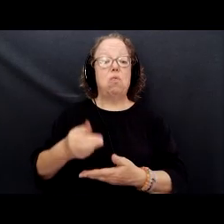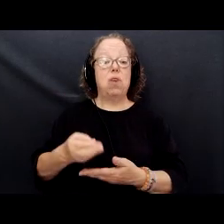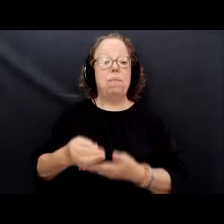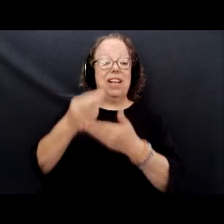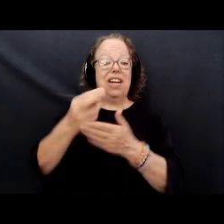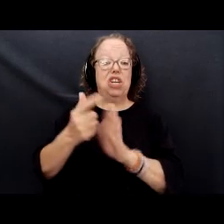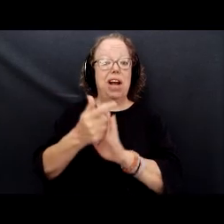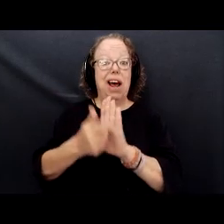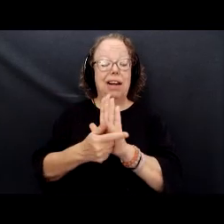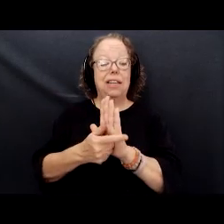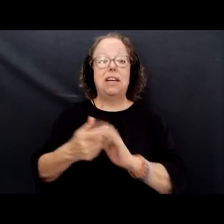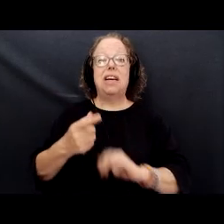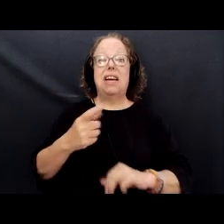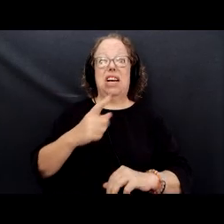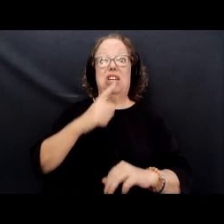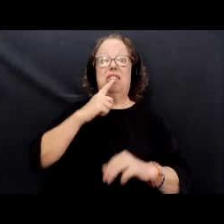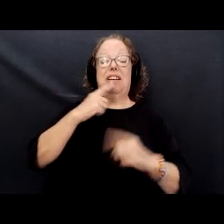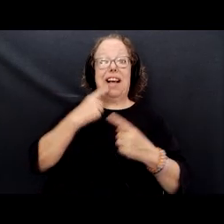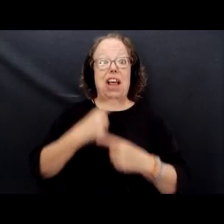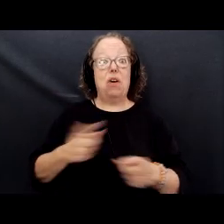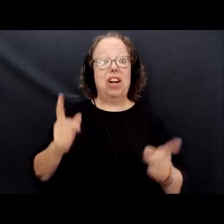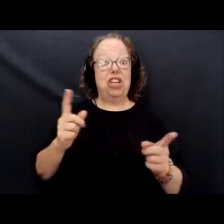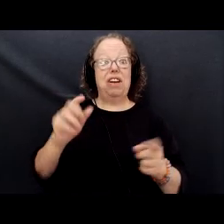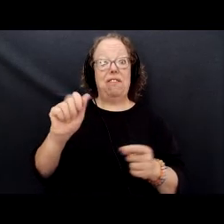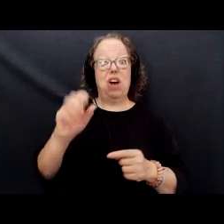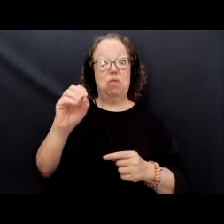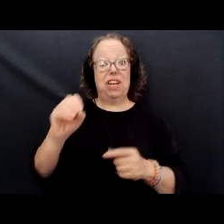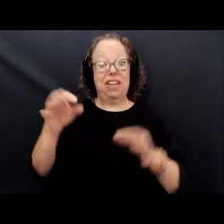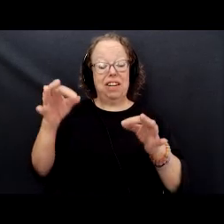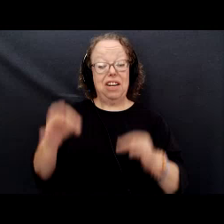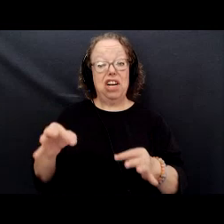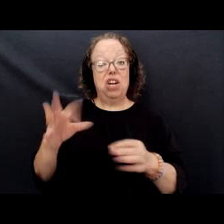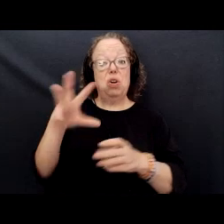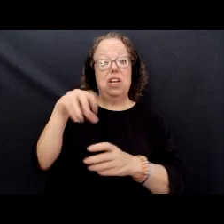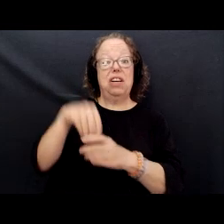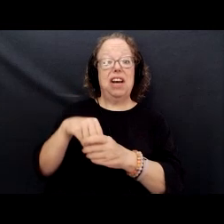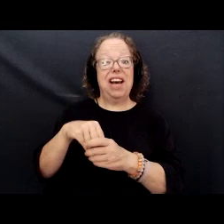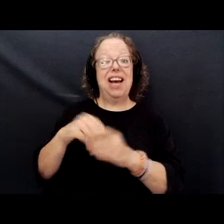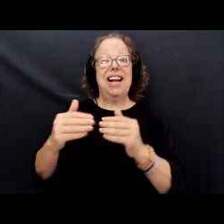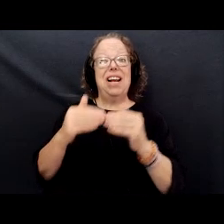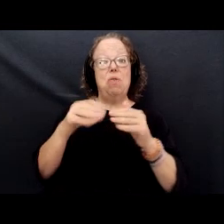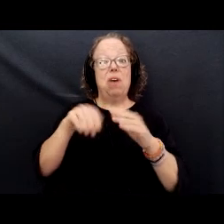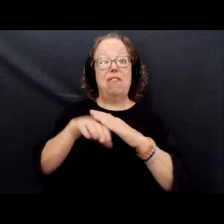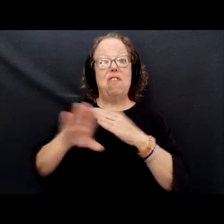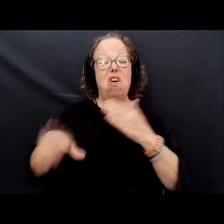It is a vital declaration of AOT's dedication to inclusivity and equal access for all individuals.